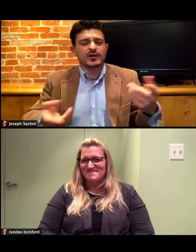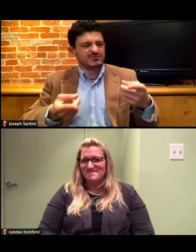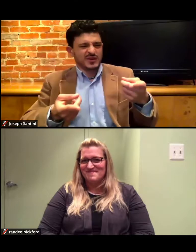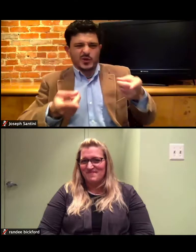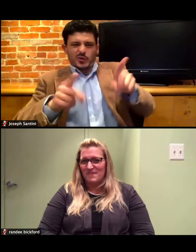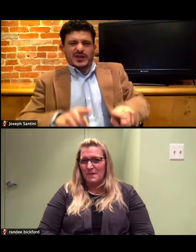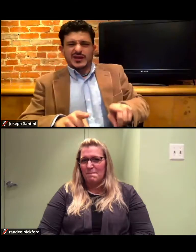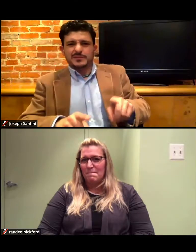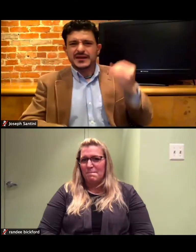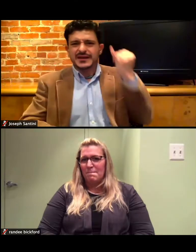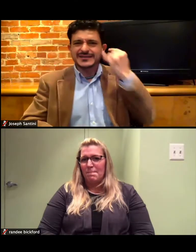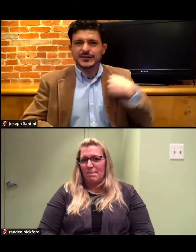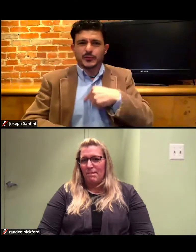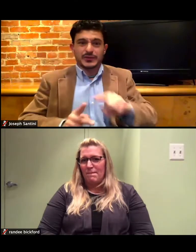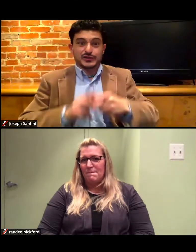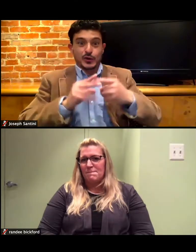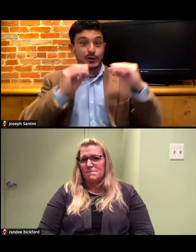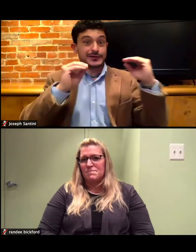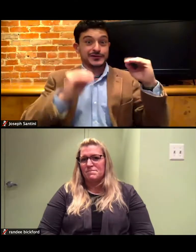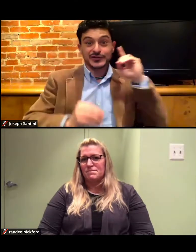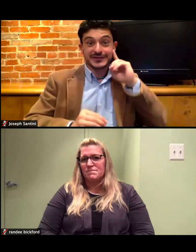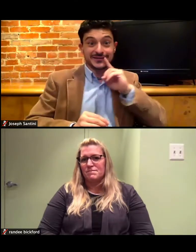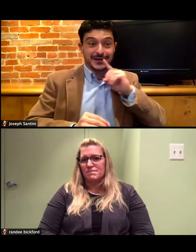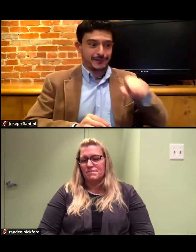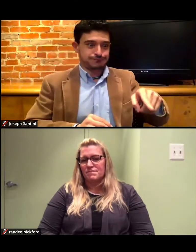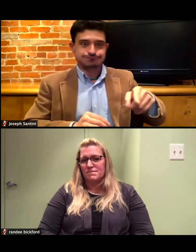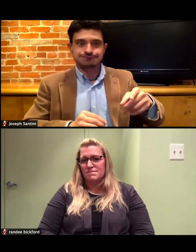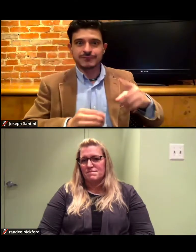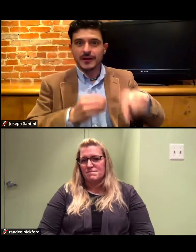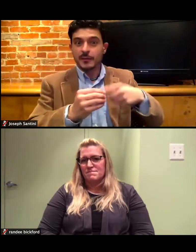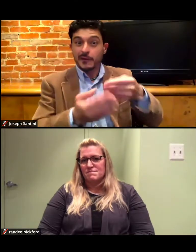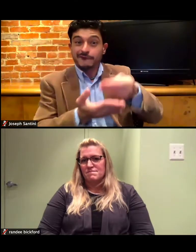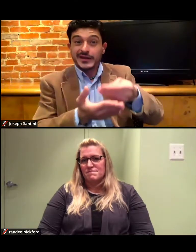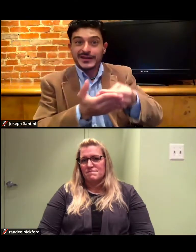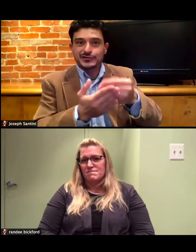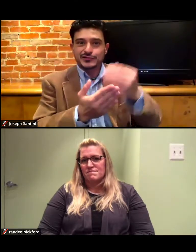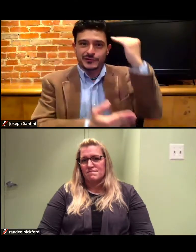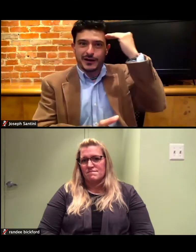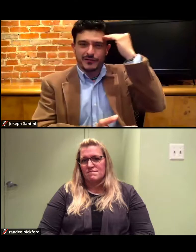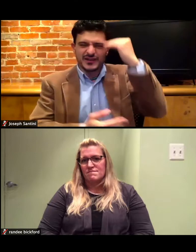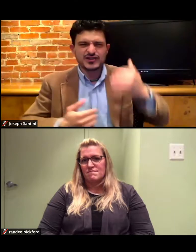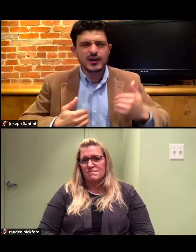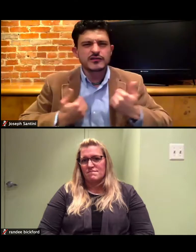Our first discussion question is, what happens if we start teaching deaf children